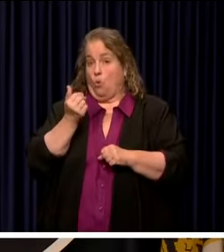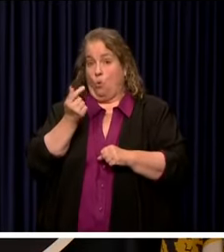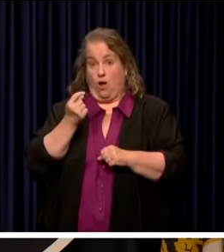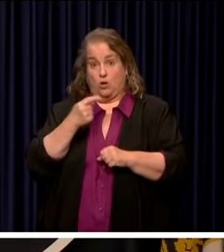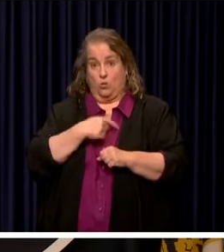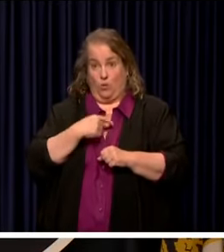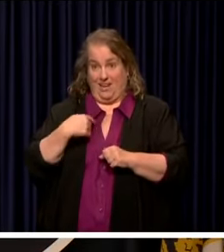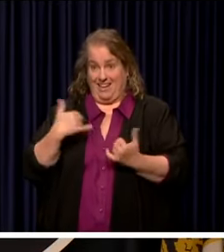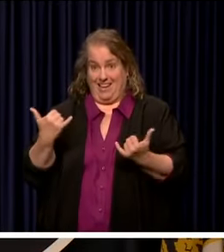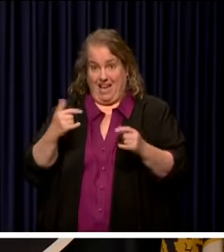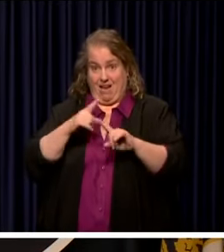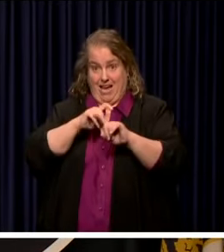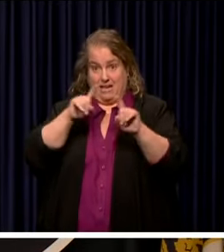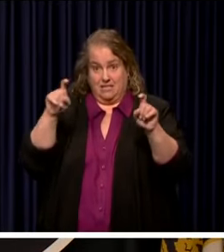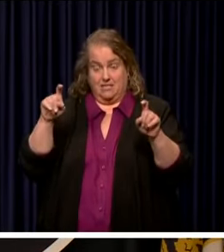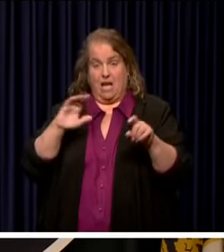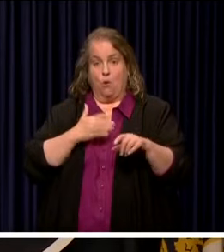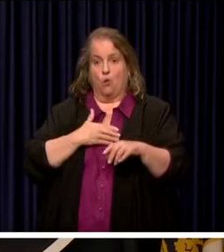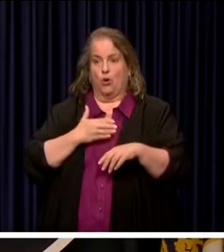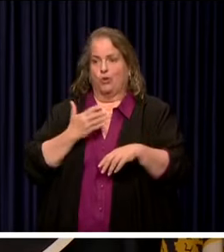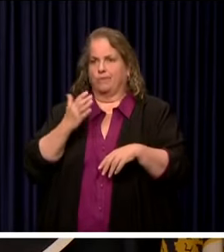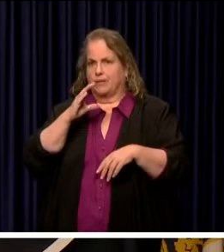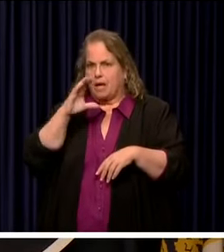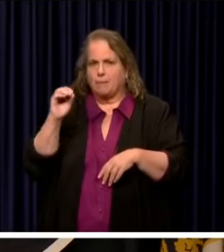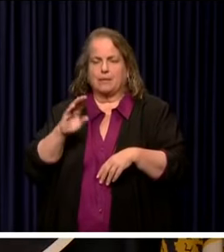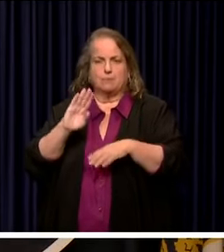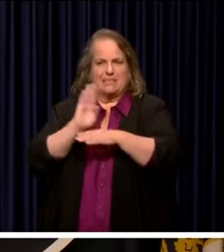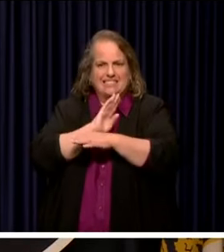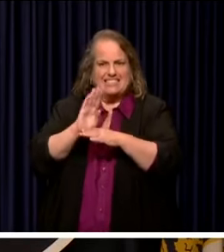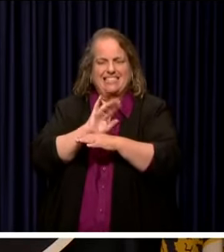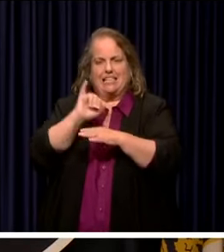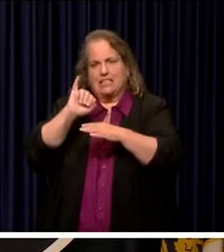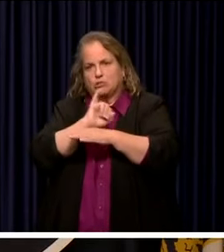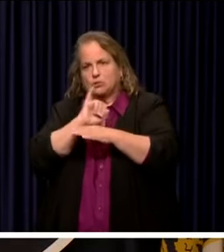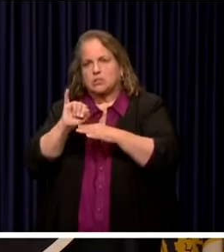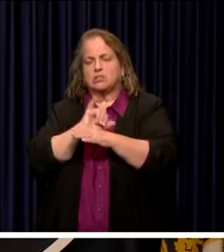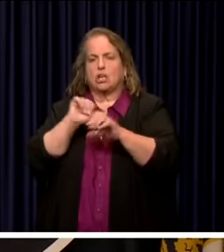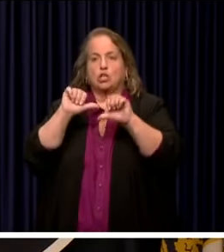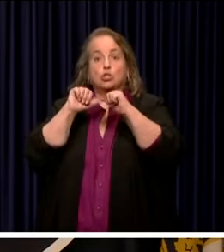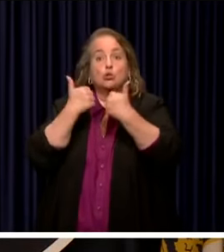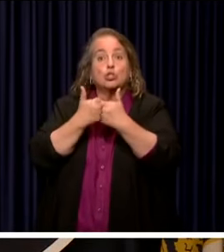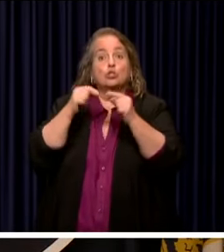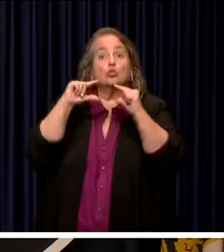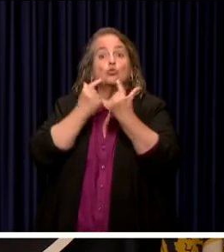JAMES, IF YOU'VE GOT THAT ONE.